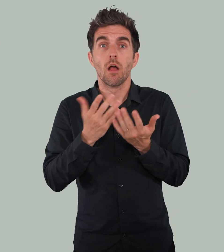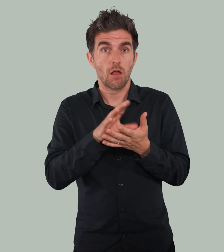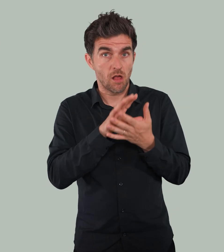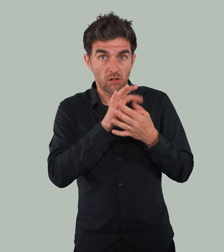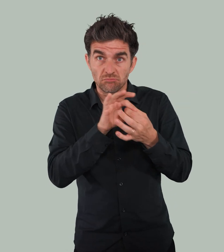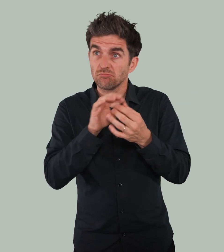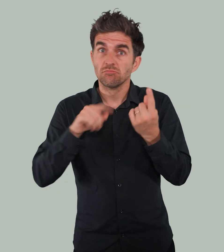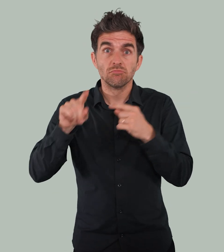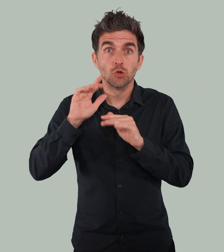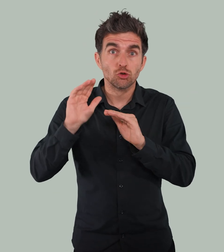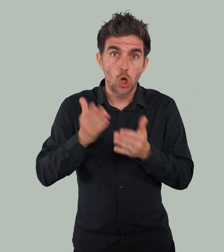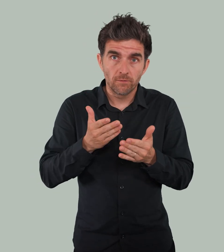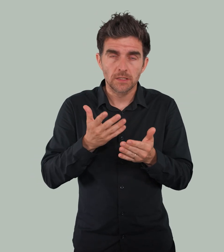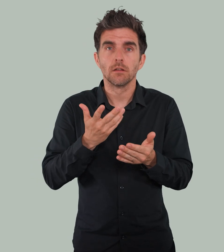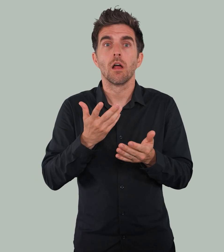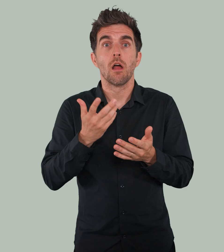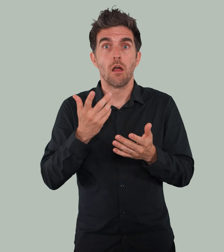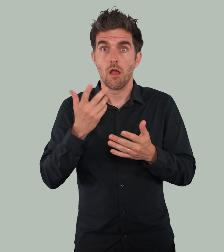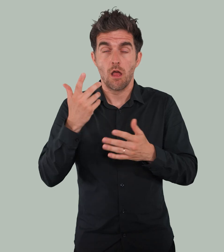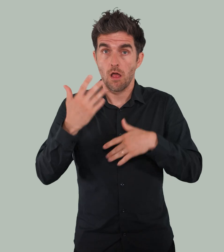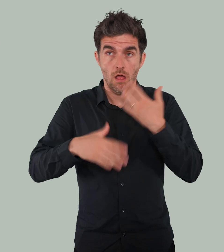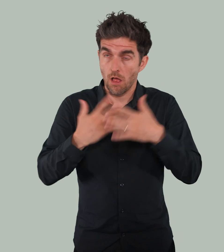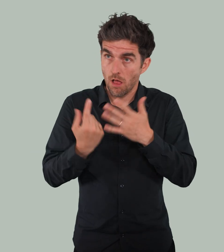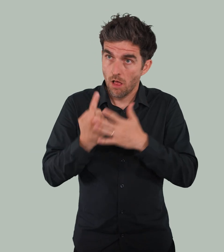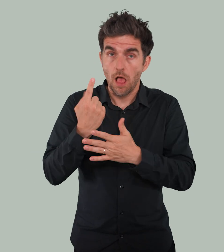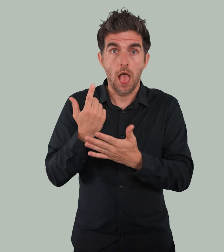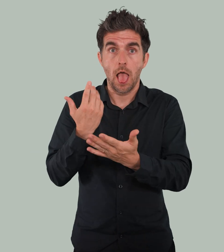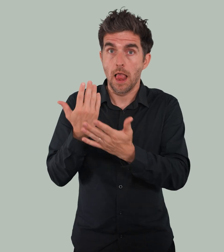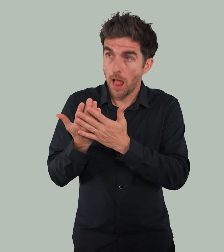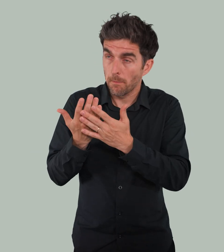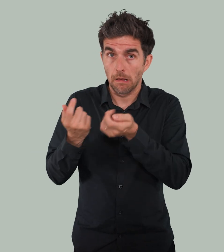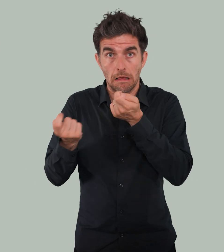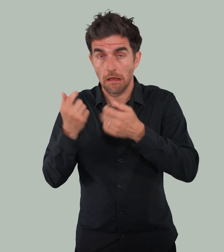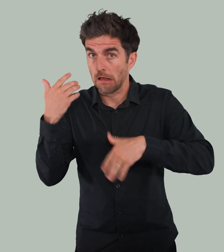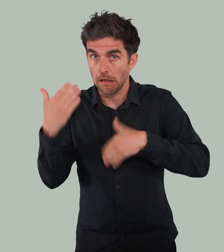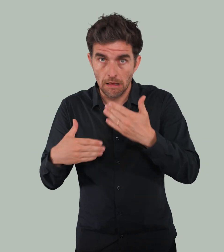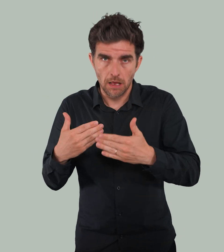communication with services and managing ongoing claims.